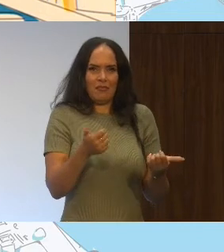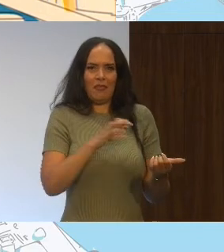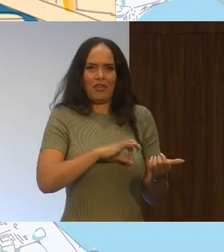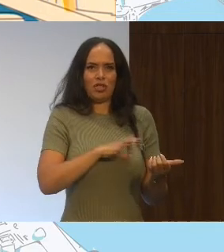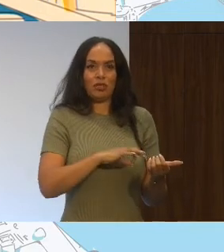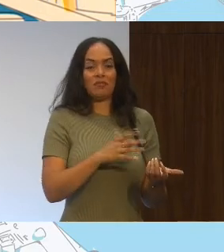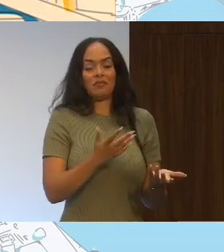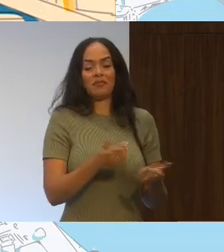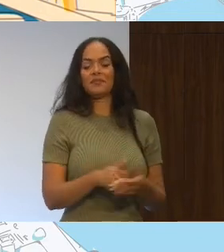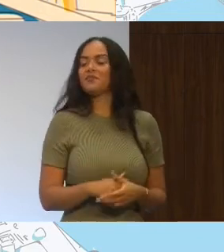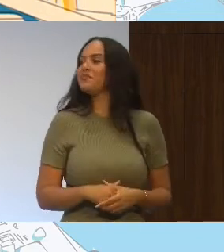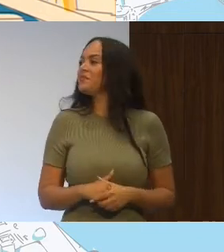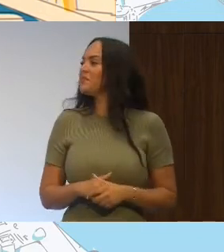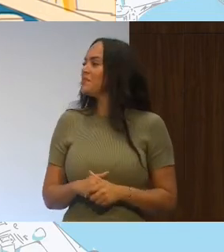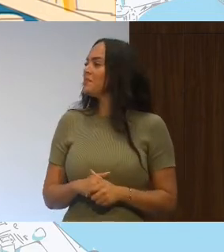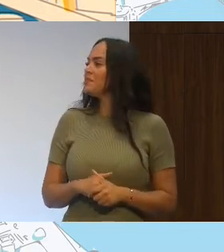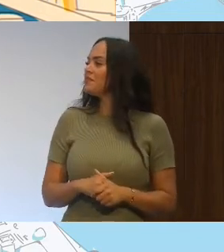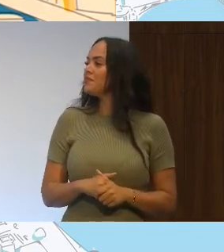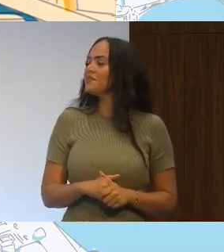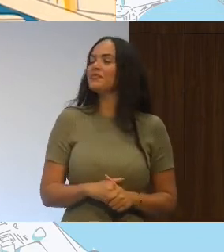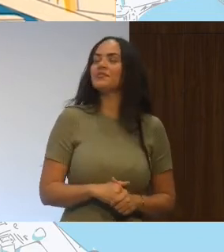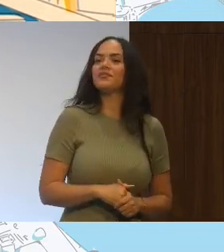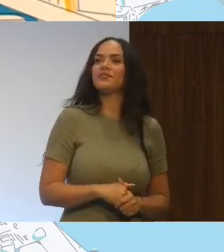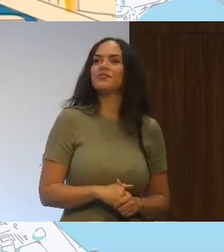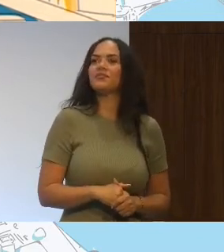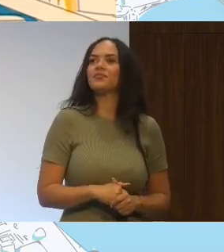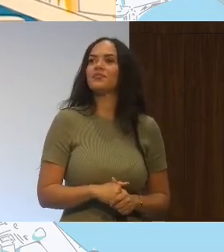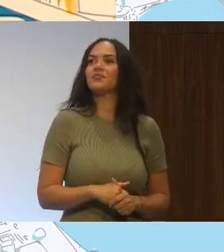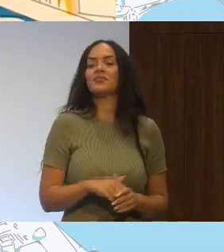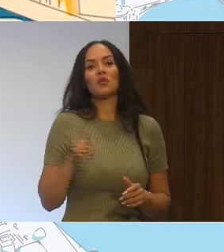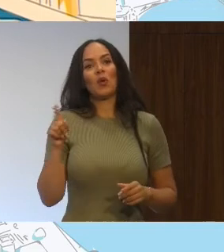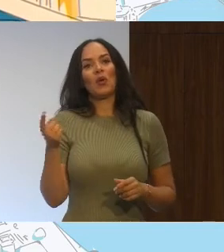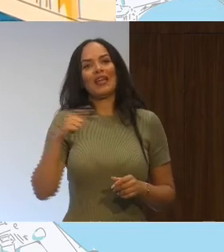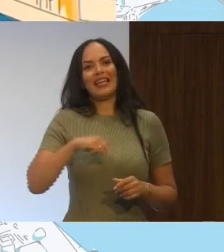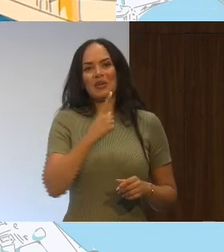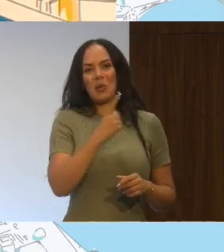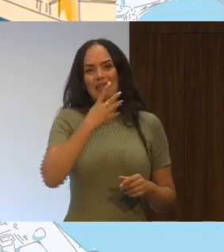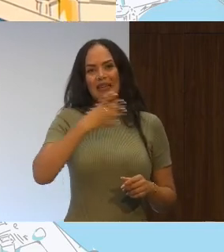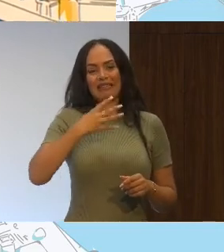Well, I mean, since you came in 1995, we’ve now got headache services everywhere.